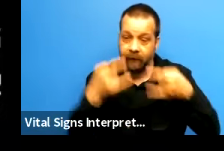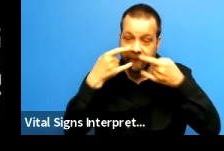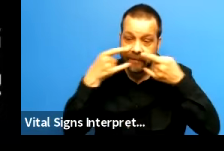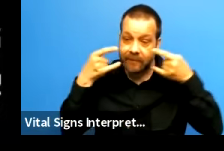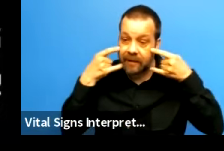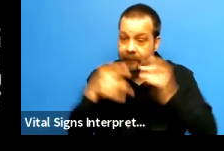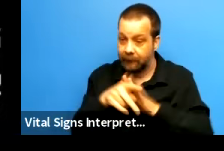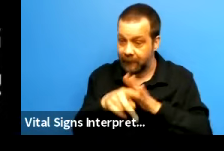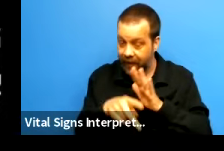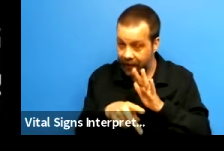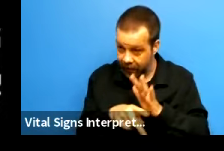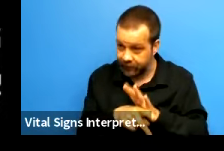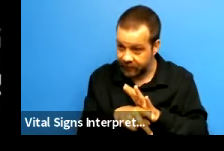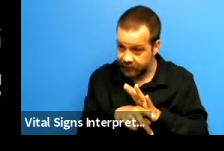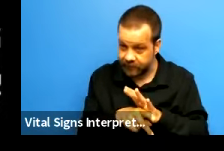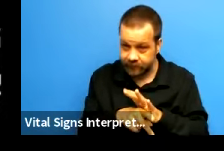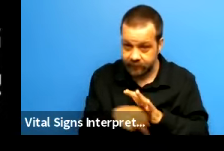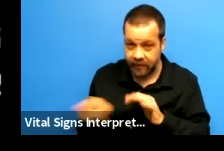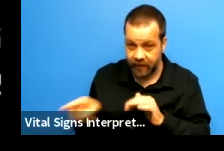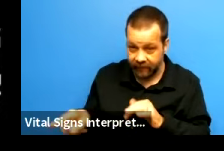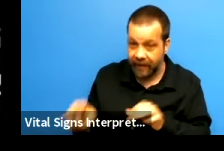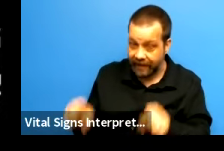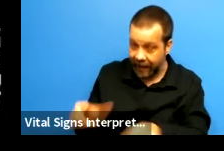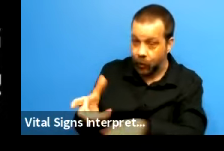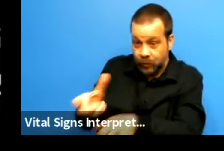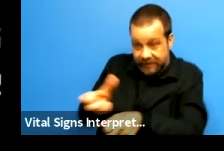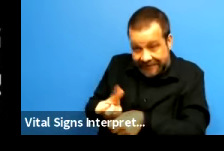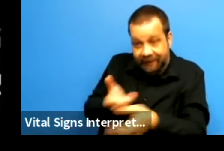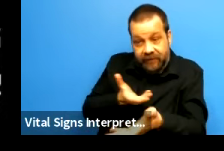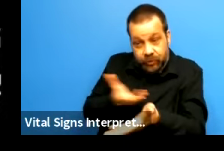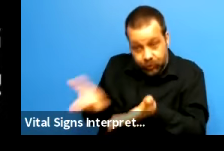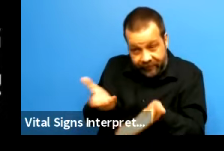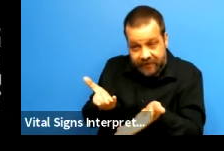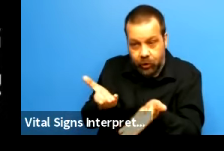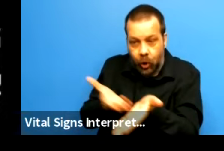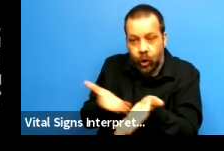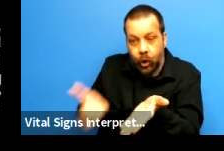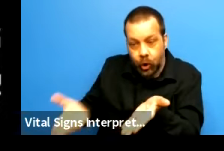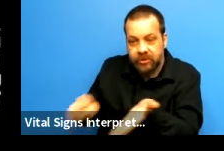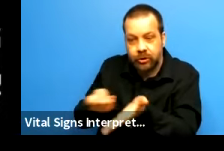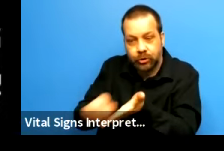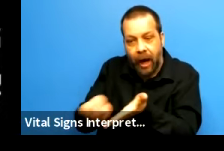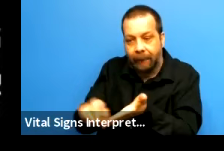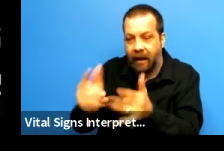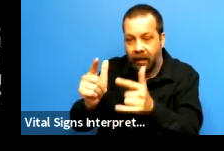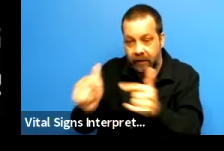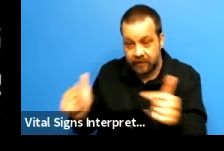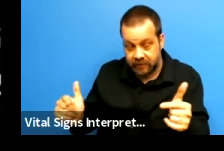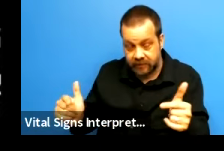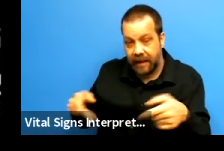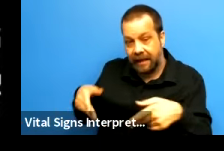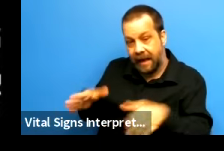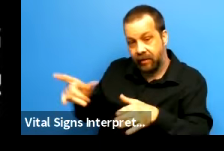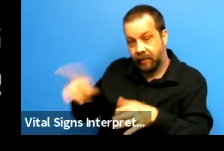so that an individual can receive the service or goods that are being provided is to allow customers to order online,